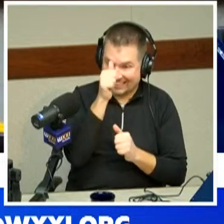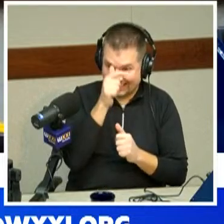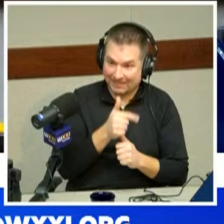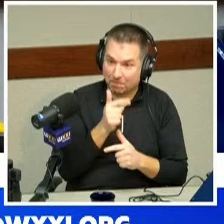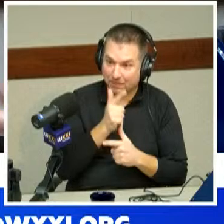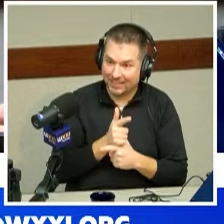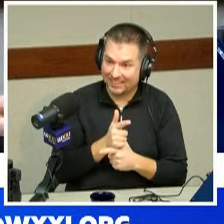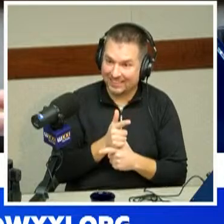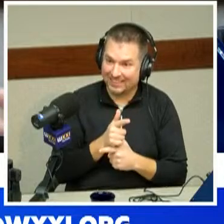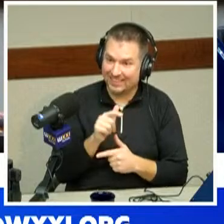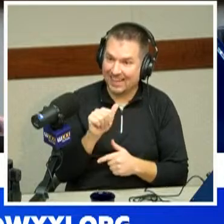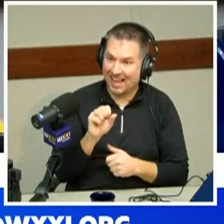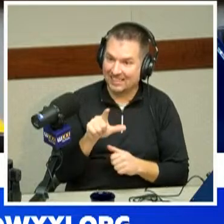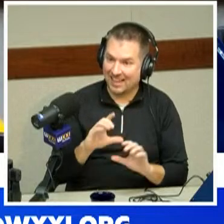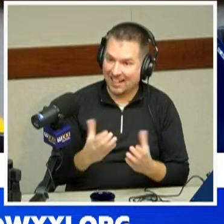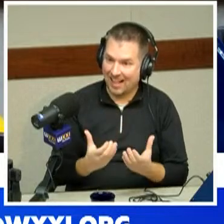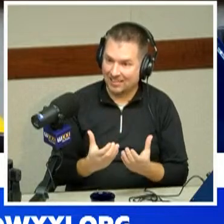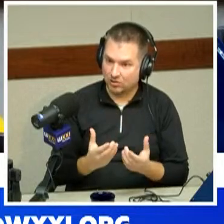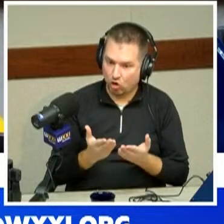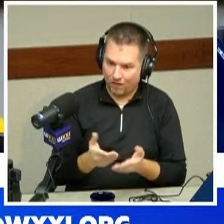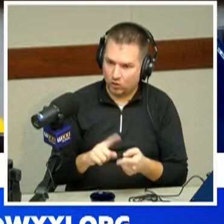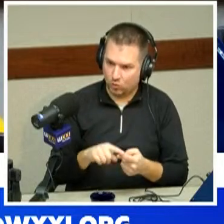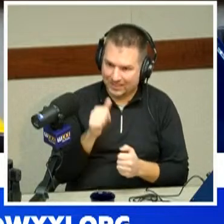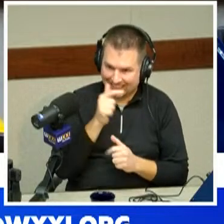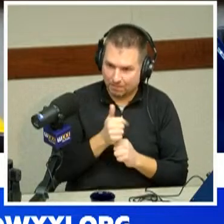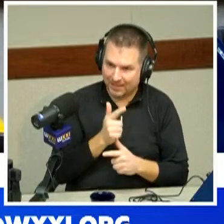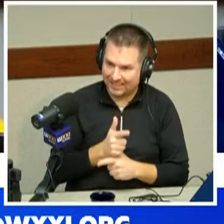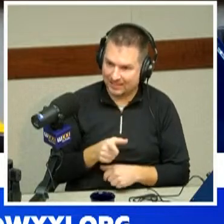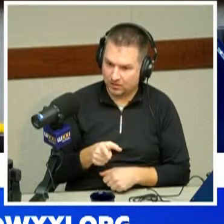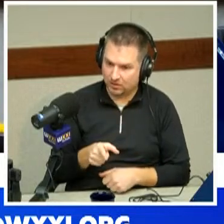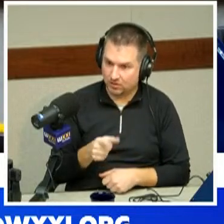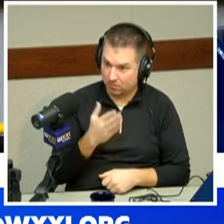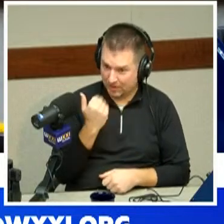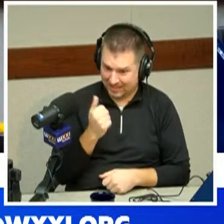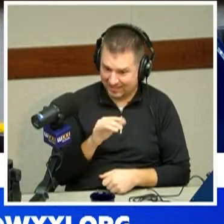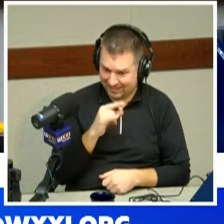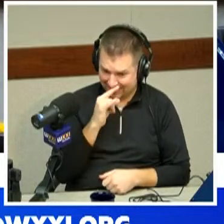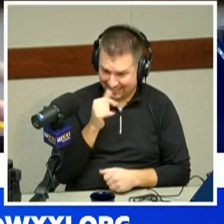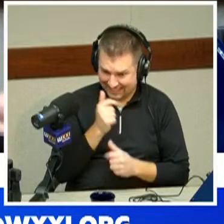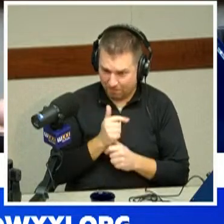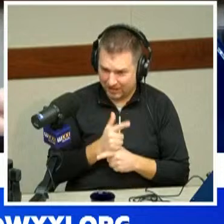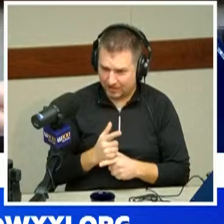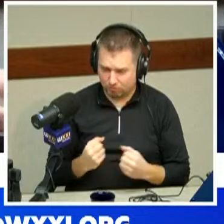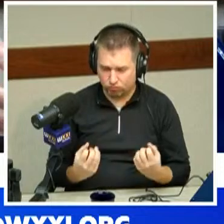language classes because siblings are always communicating with each other and to be able